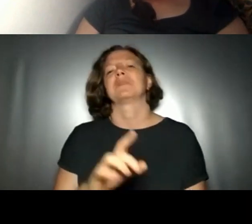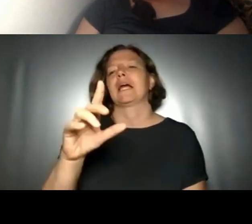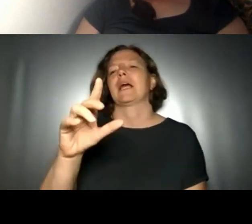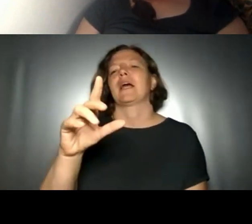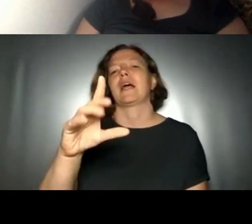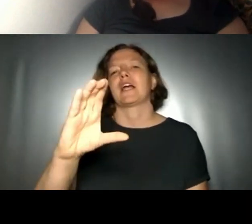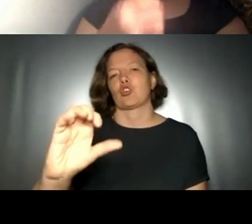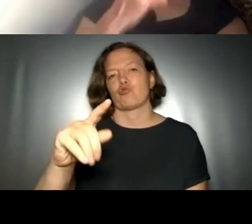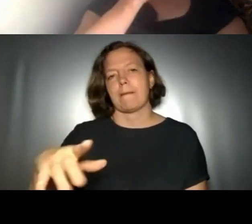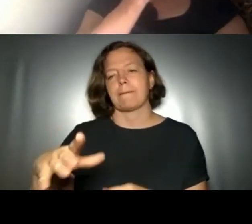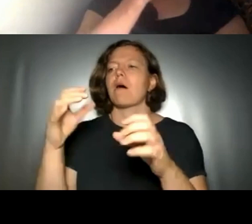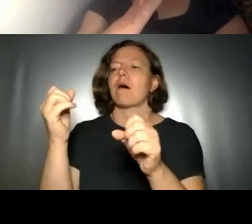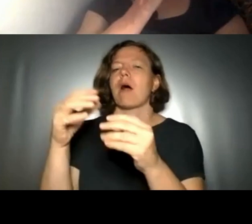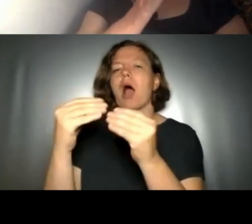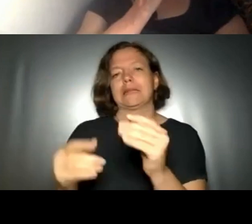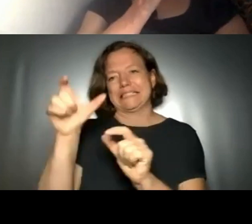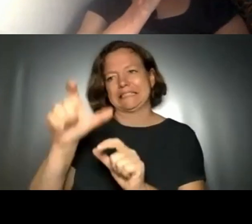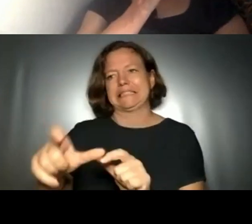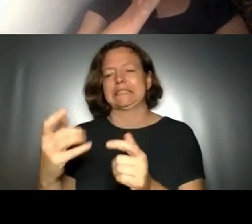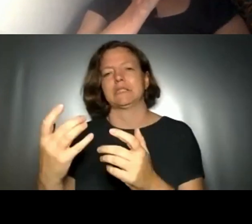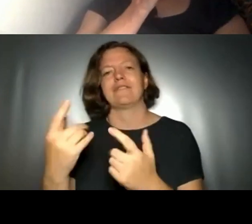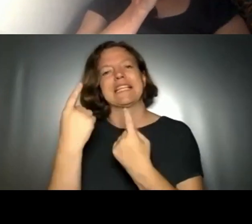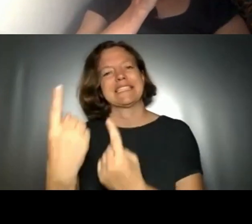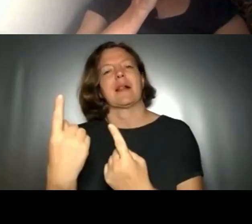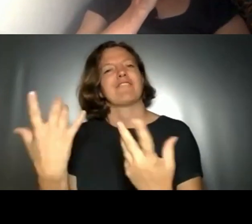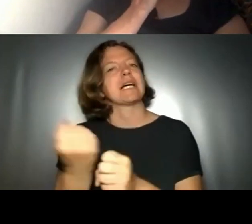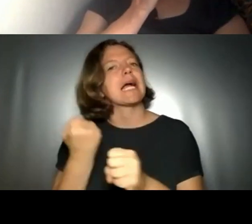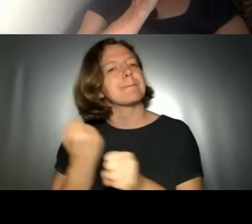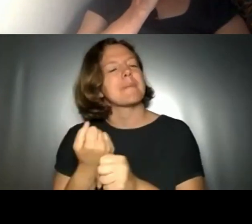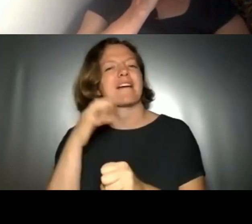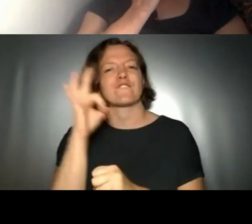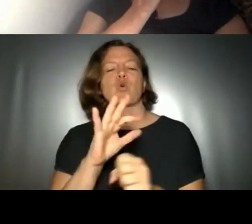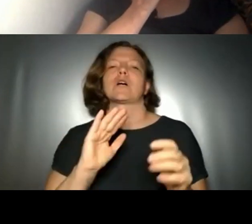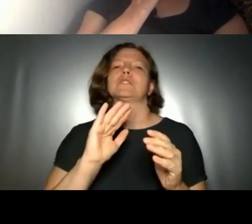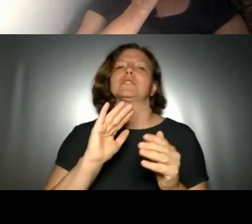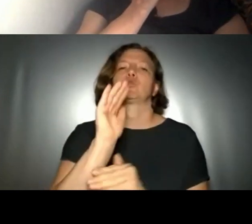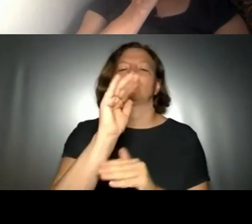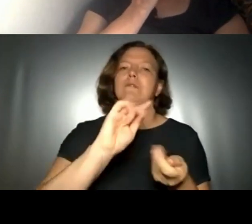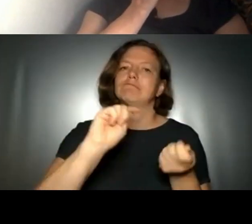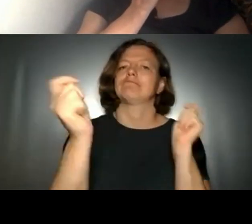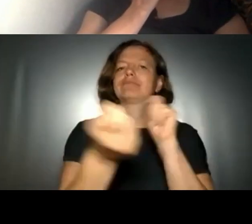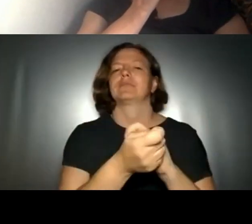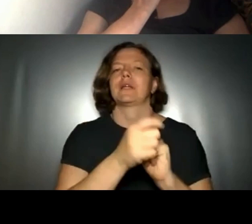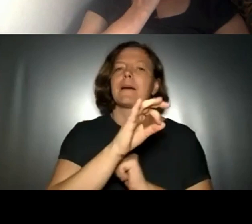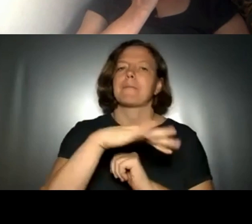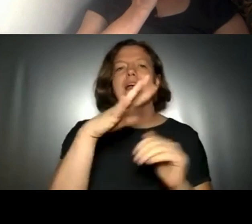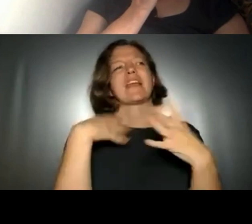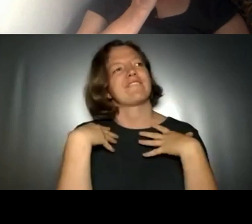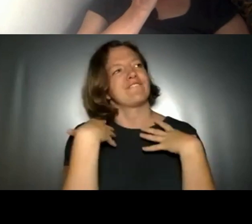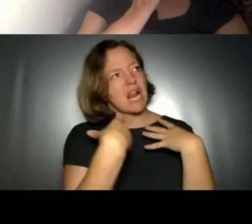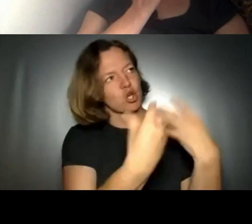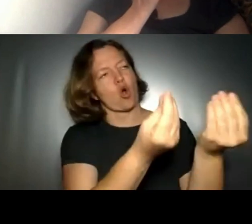And Heidi also added: "Big fan, obviously. Smile." Or: "Wink."